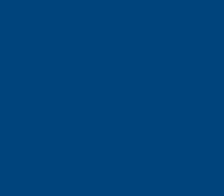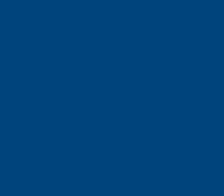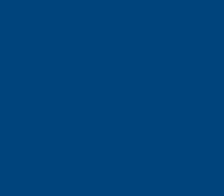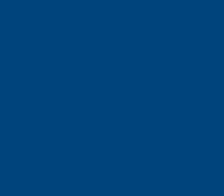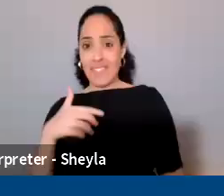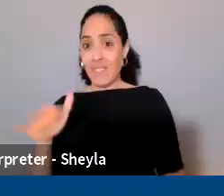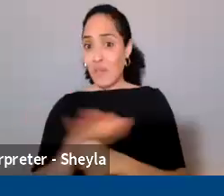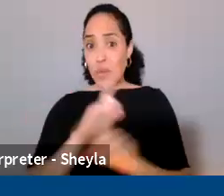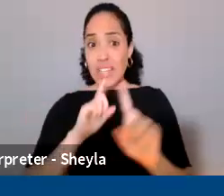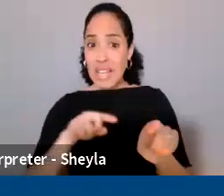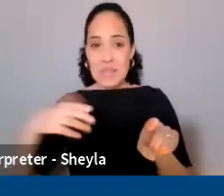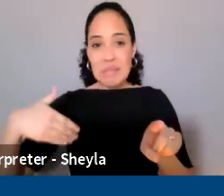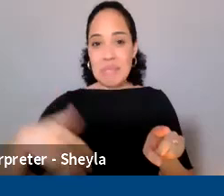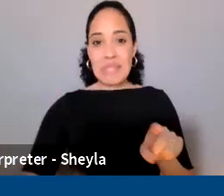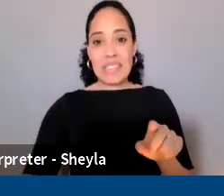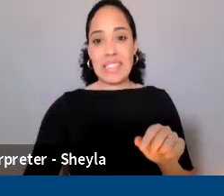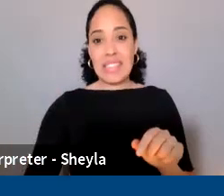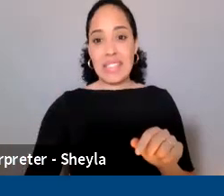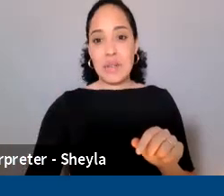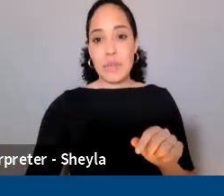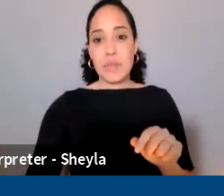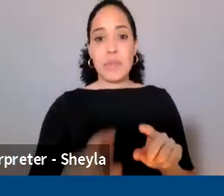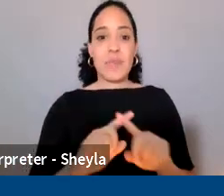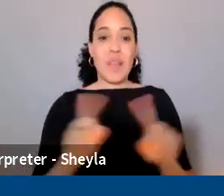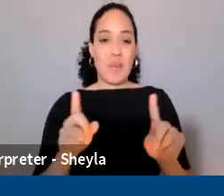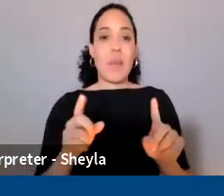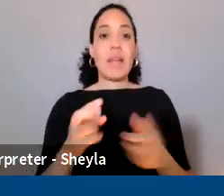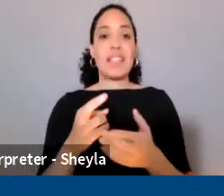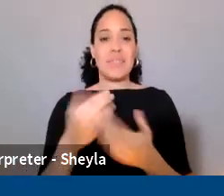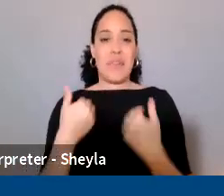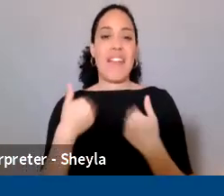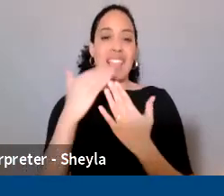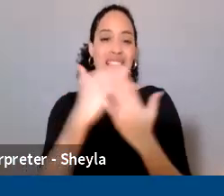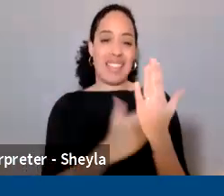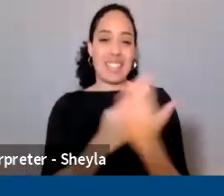for fire survivors there is a list of resources on land restoration as well as a list of